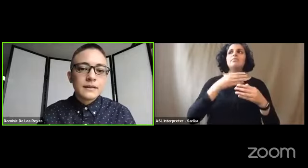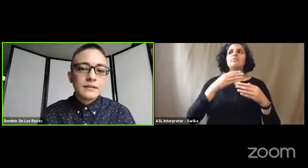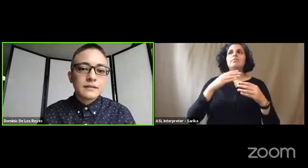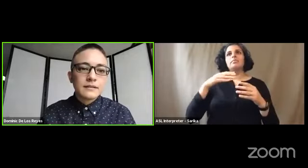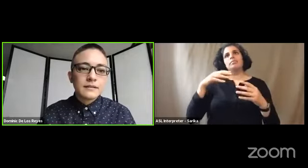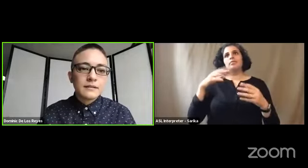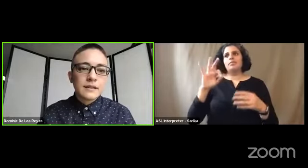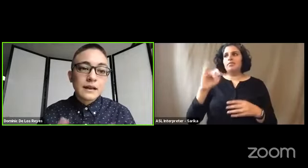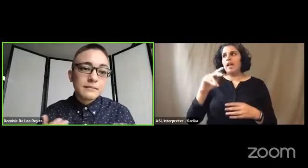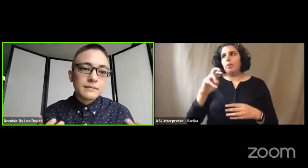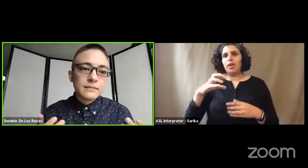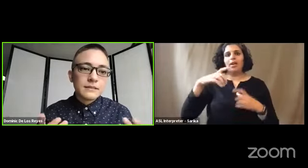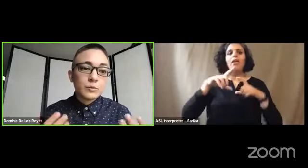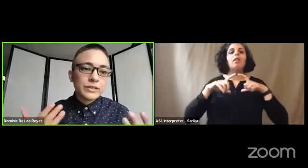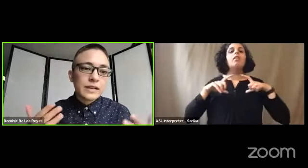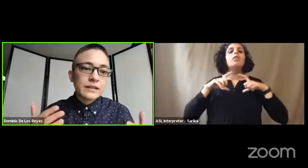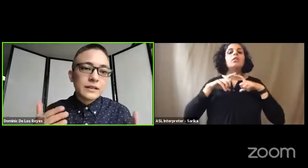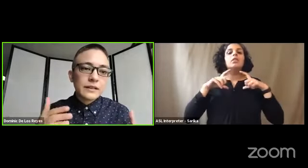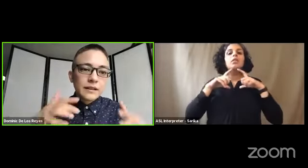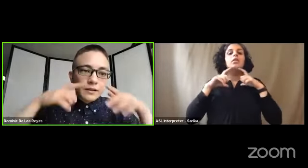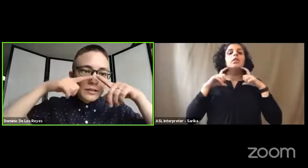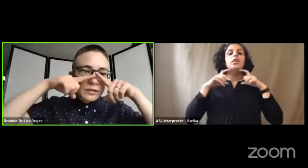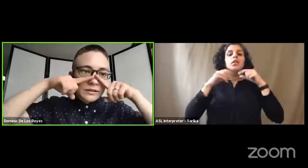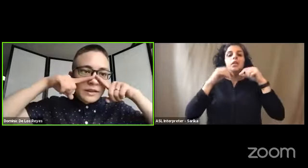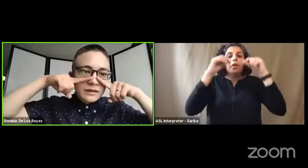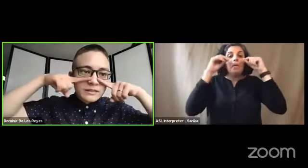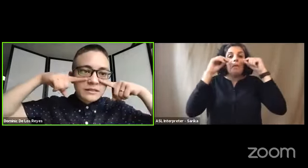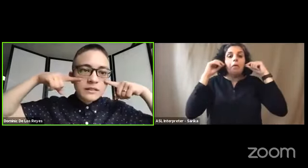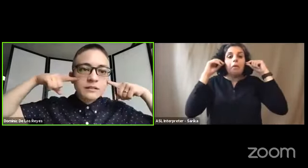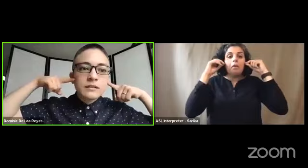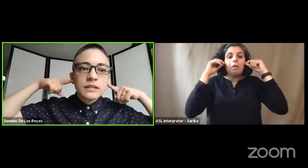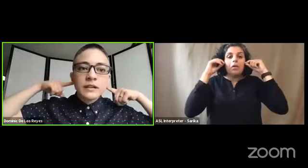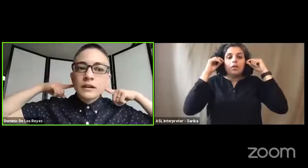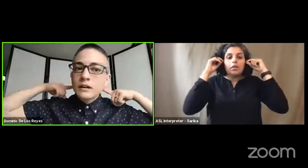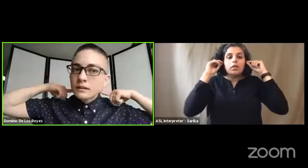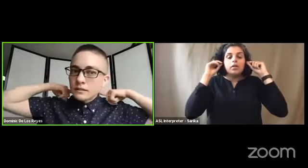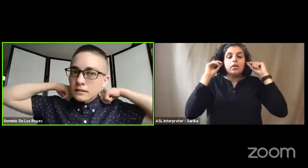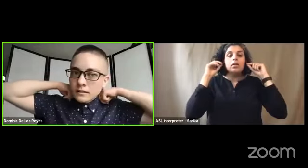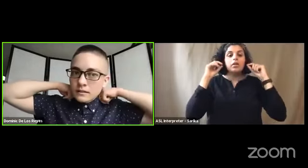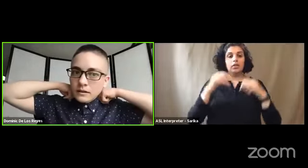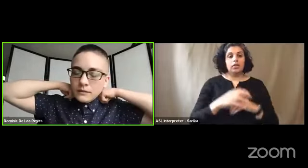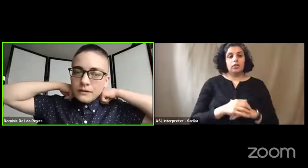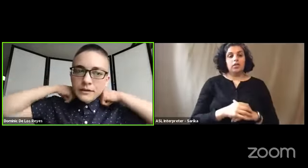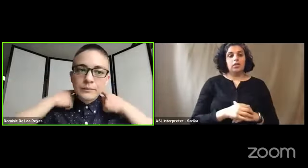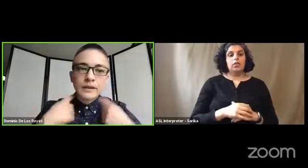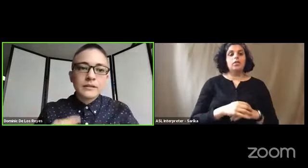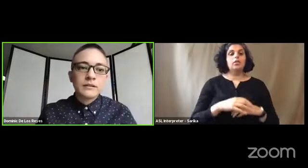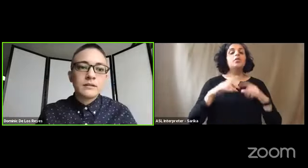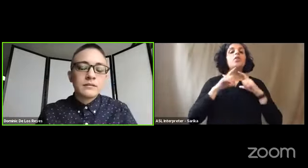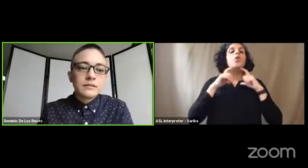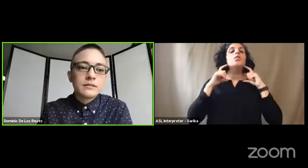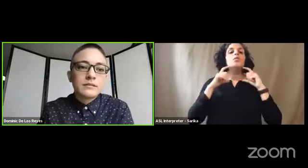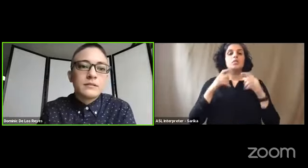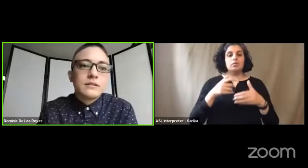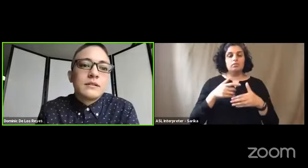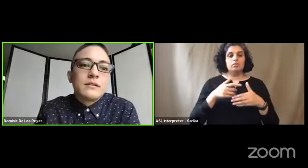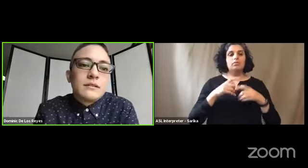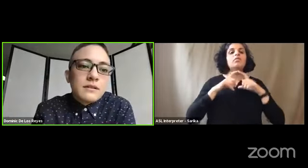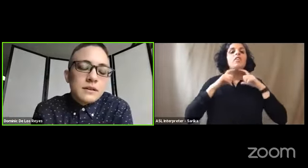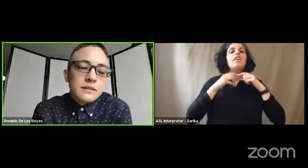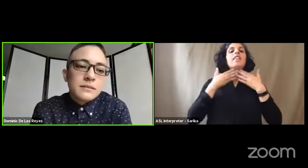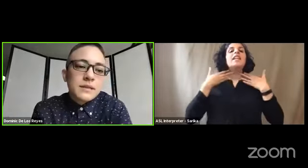and that would technically also create a seal here over your mouth and nose.